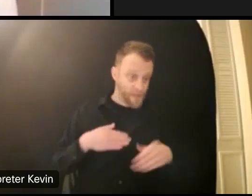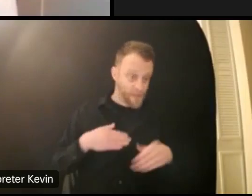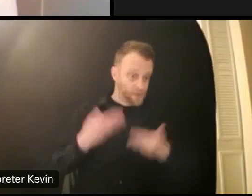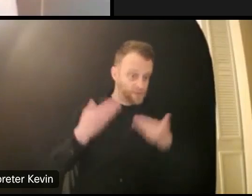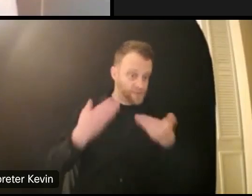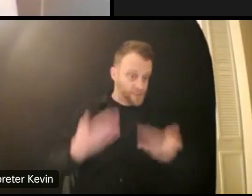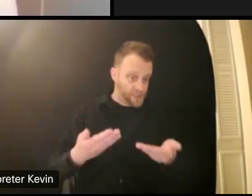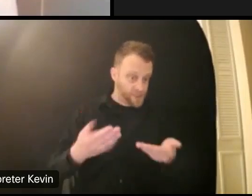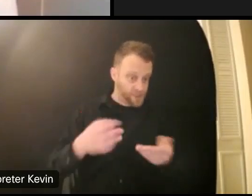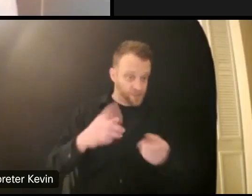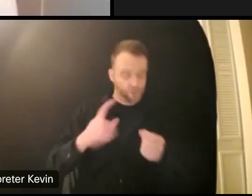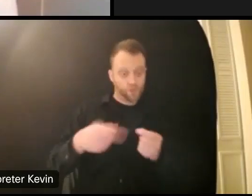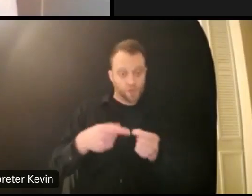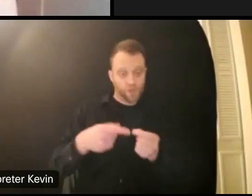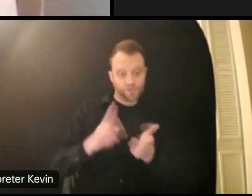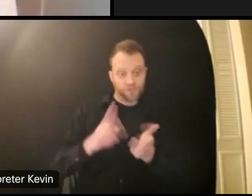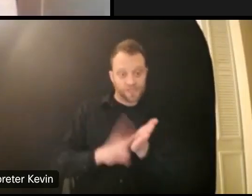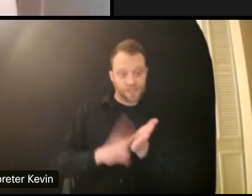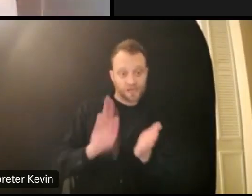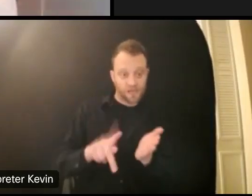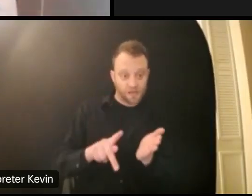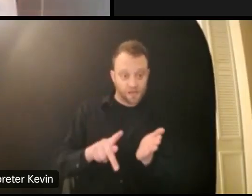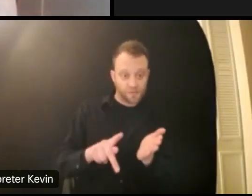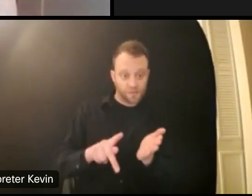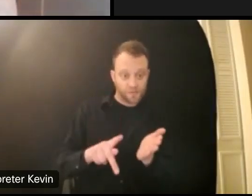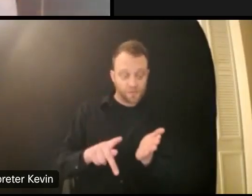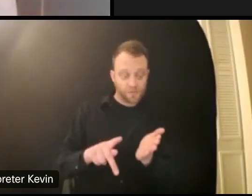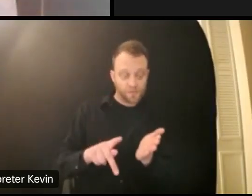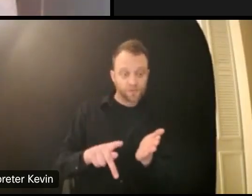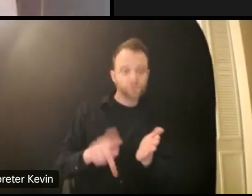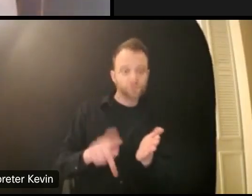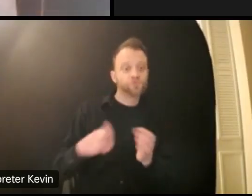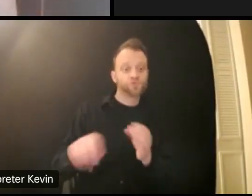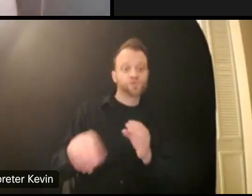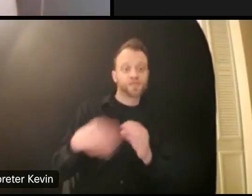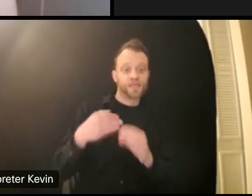you registered and when you registered you should have received an email and the email should have